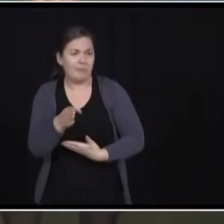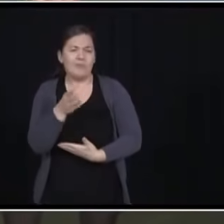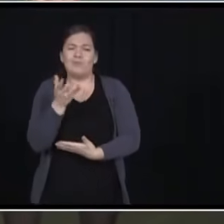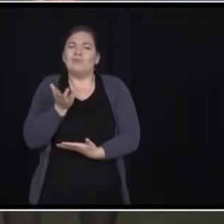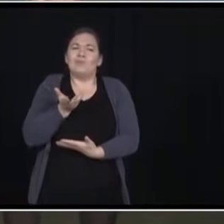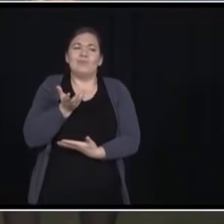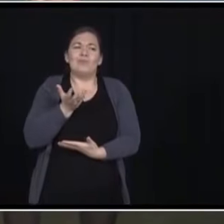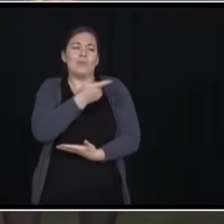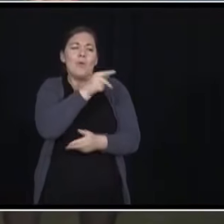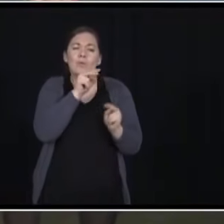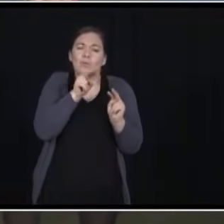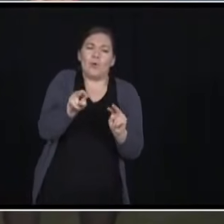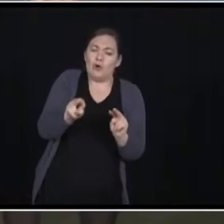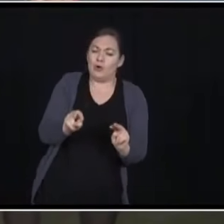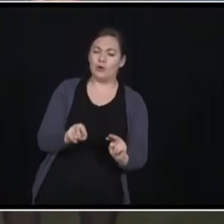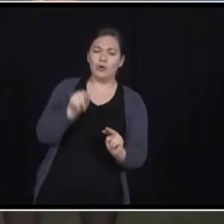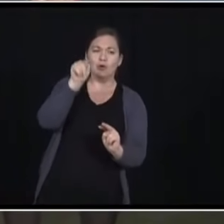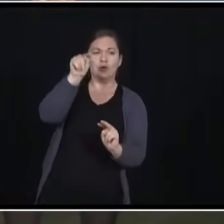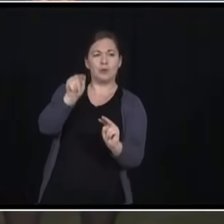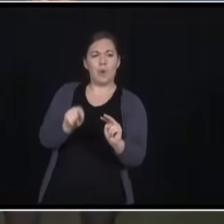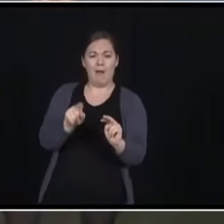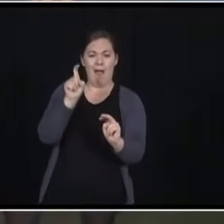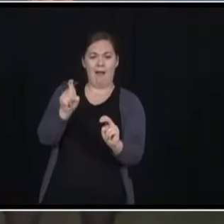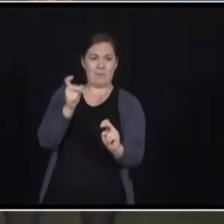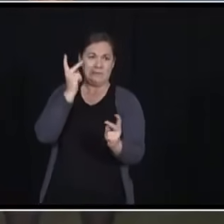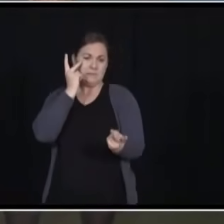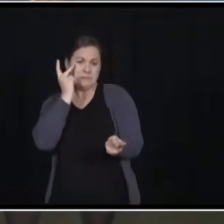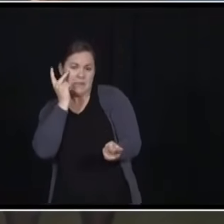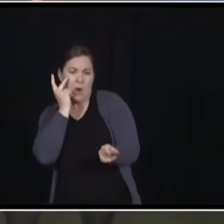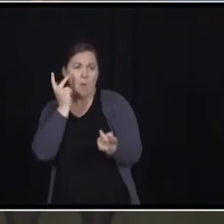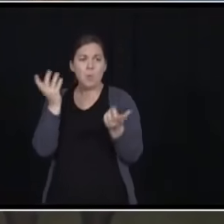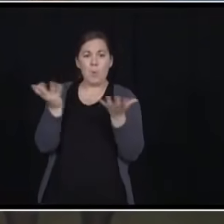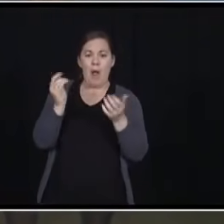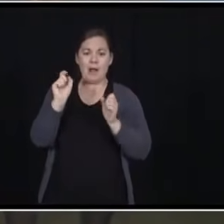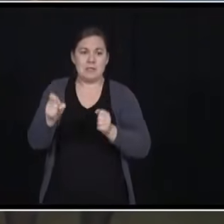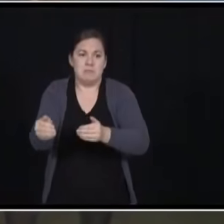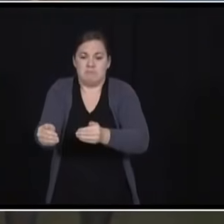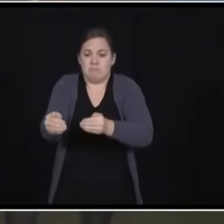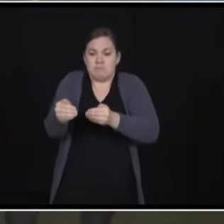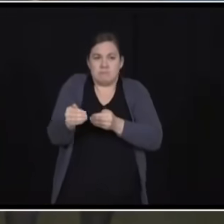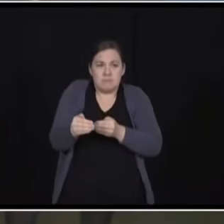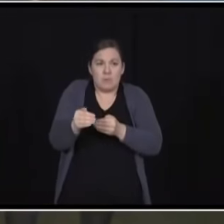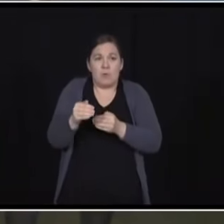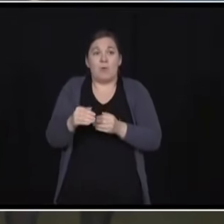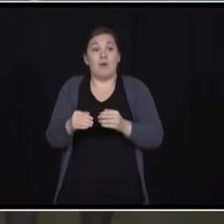Maybe the 2 or 3 things specifically that you have to see to change that, I note going into